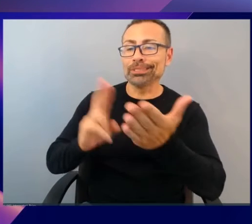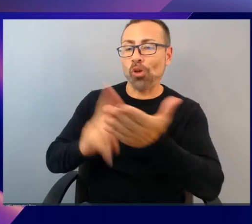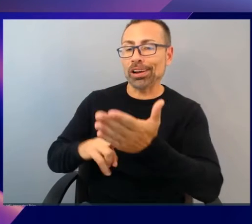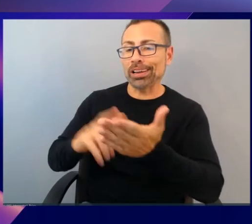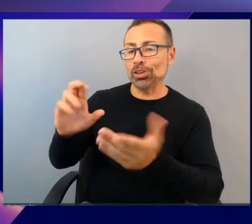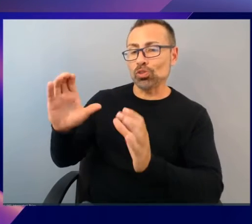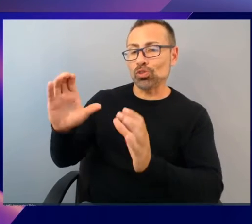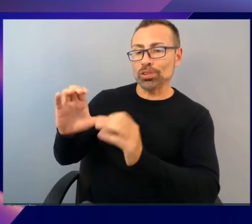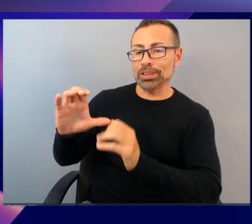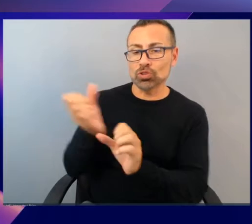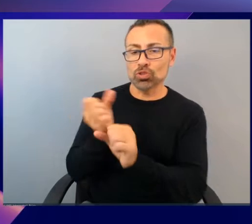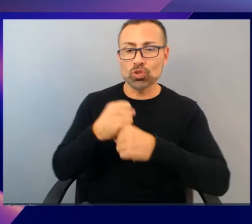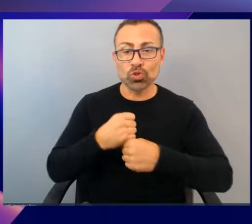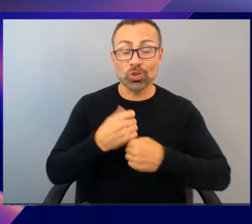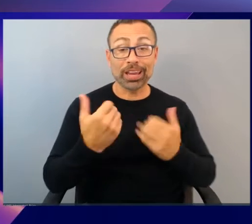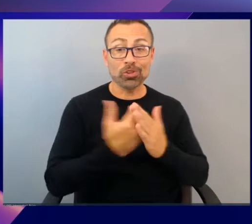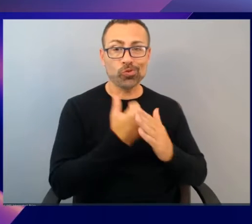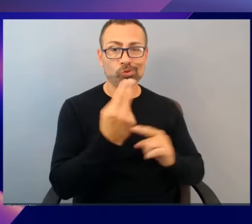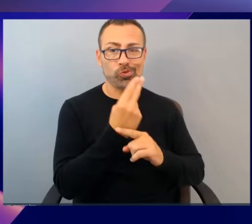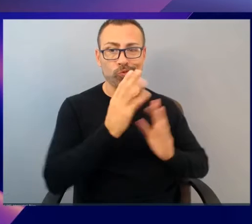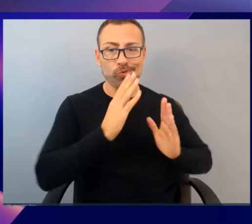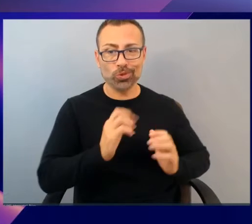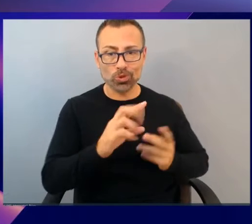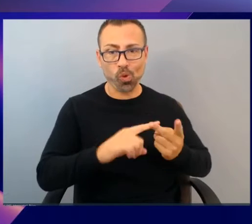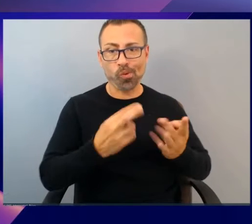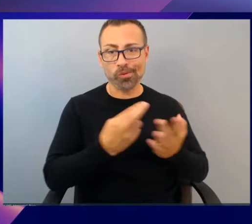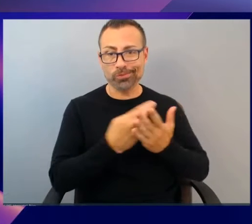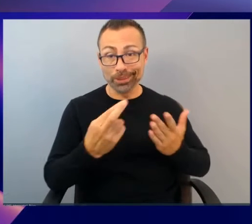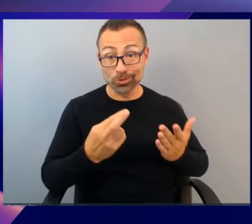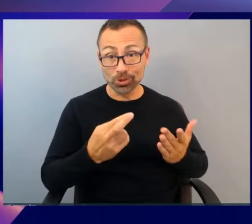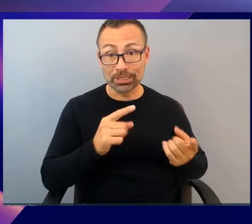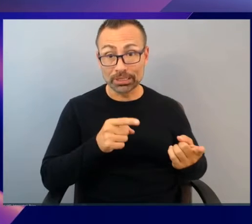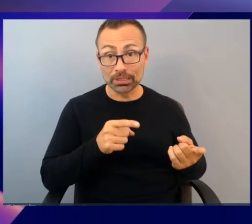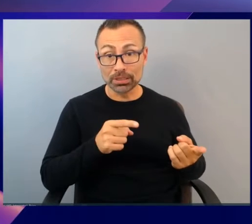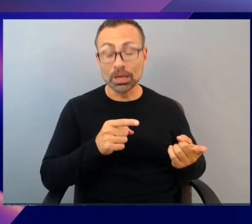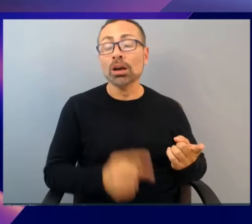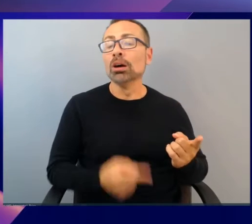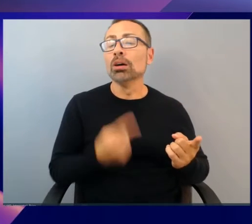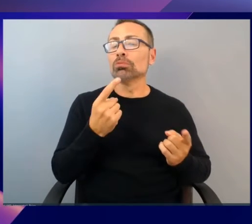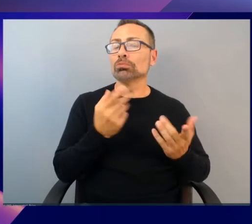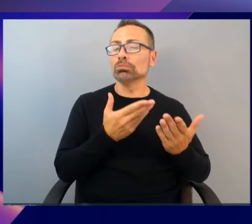or create resources from them. And one of the ways we can take a look at that